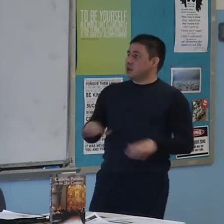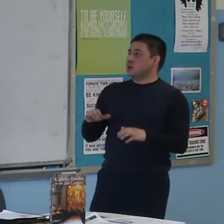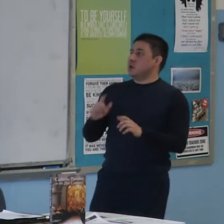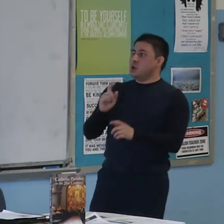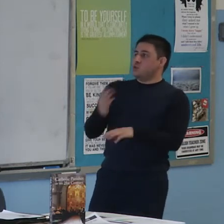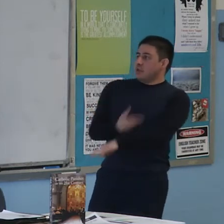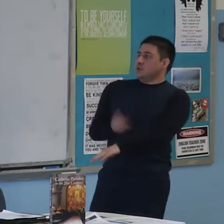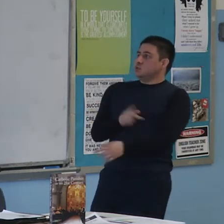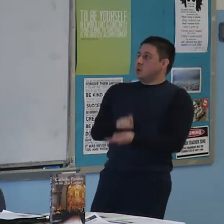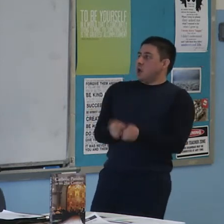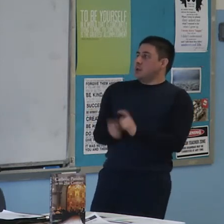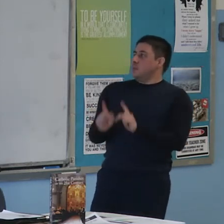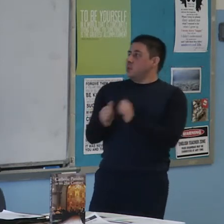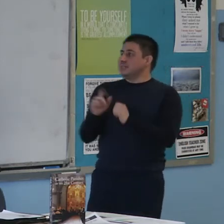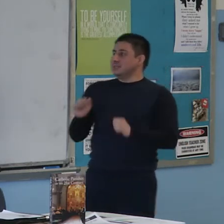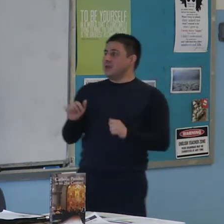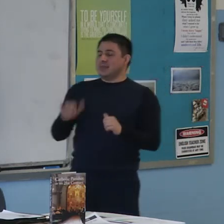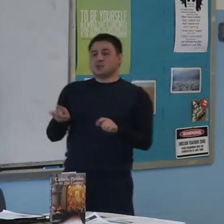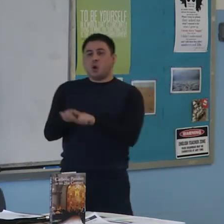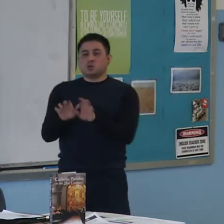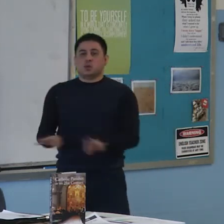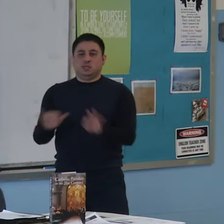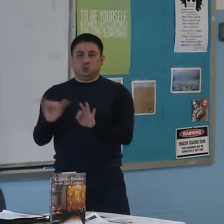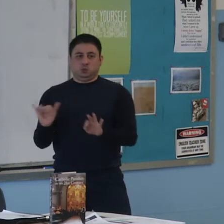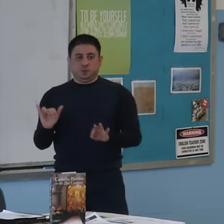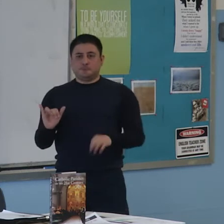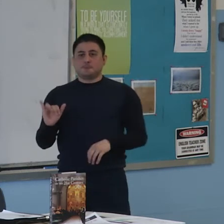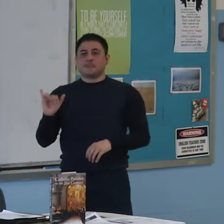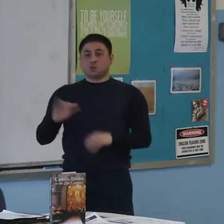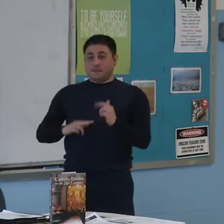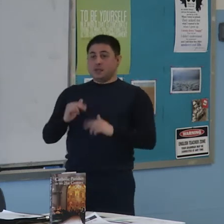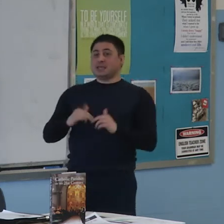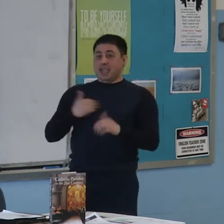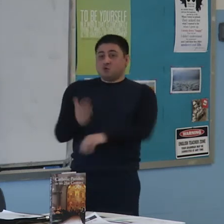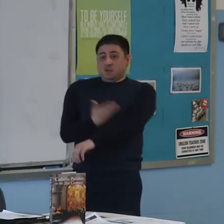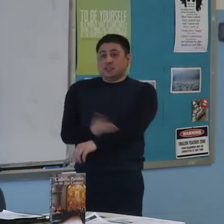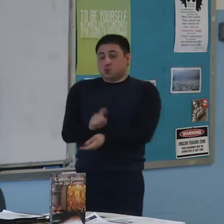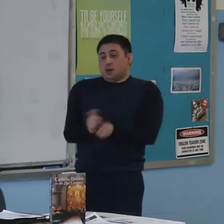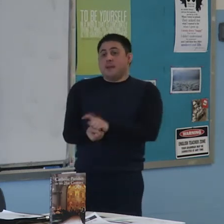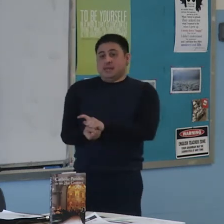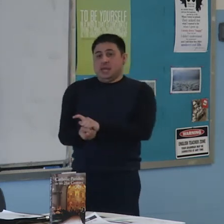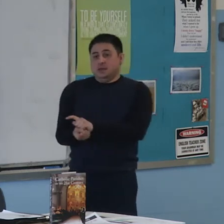accommodate people with disabilities, it is also key, and this is the part, and